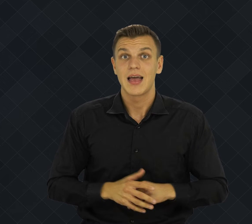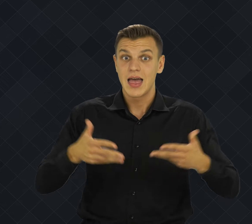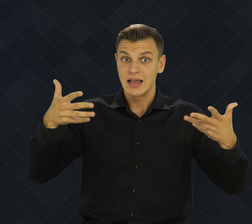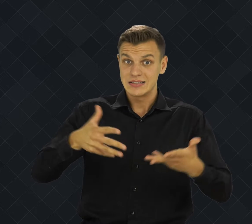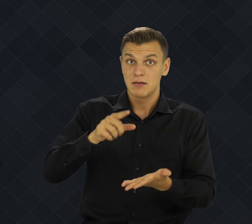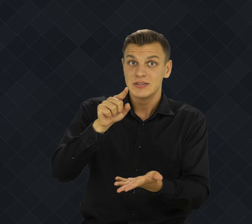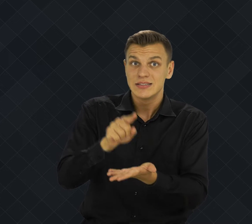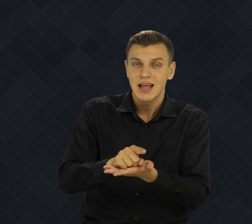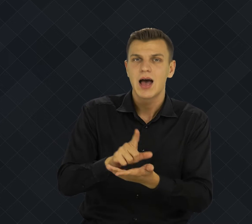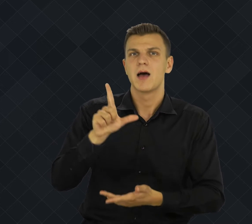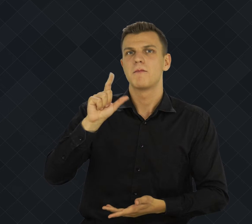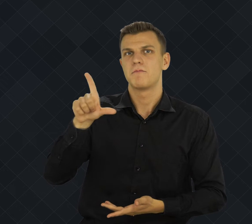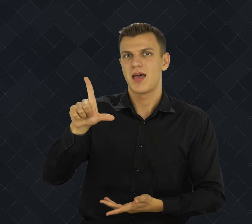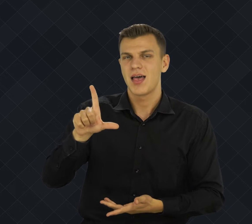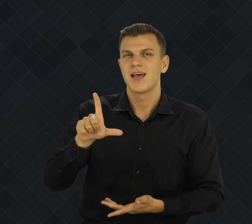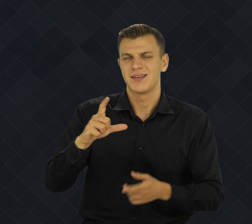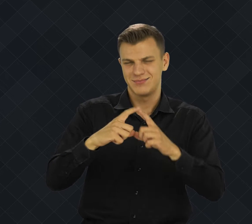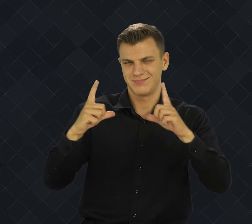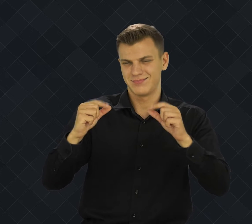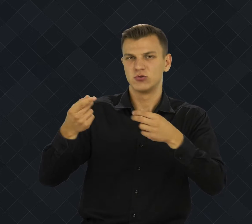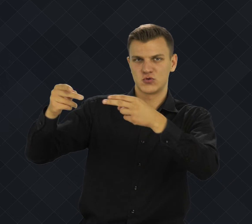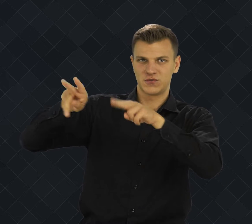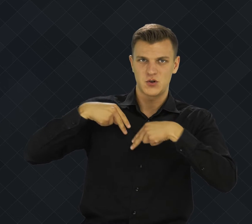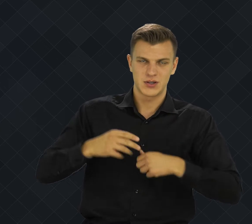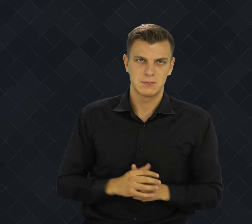If he passes the driving test, the driver's license is returned.